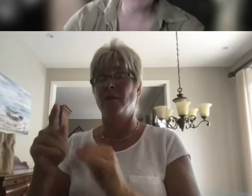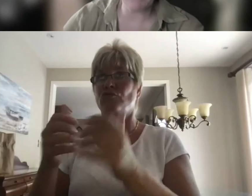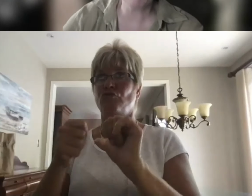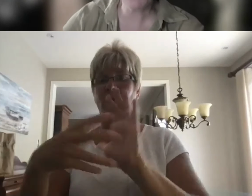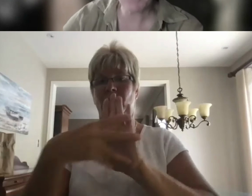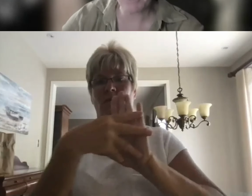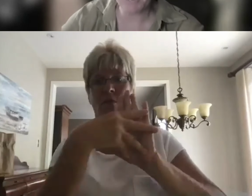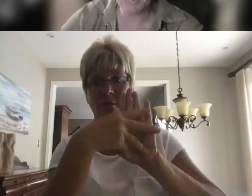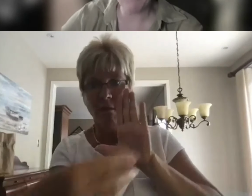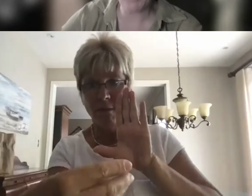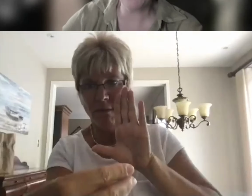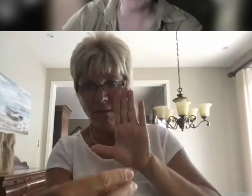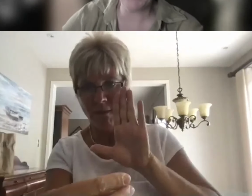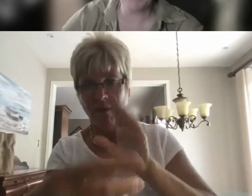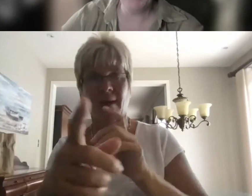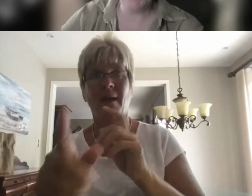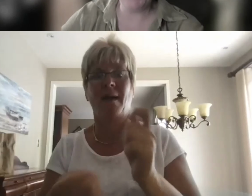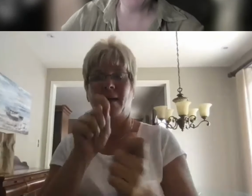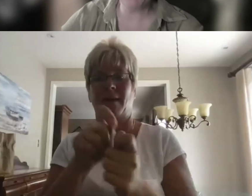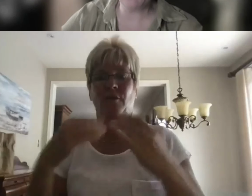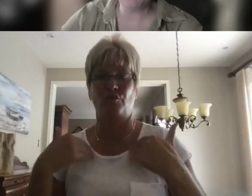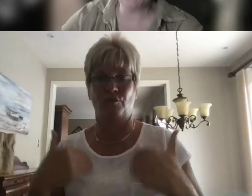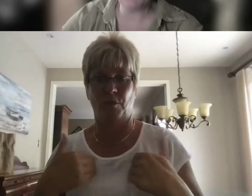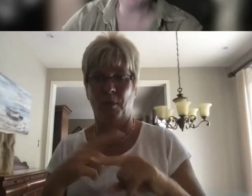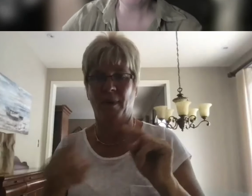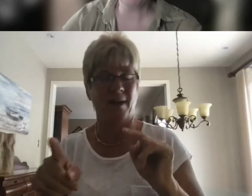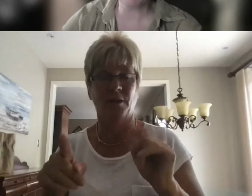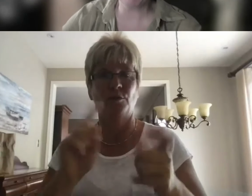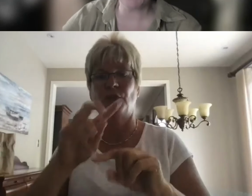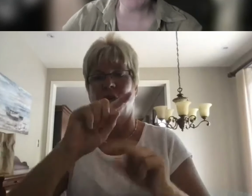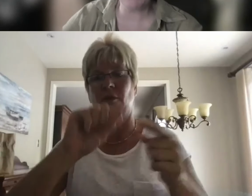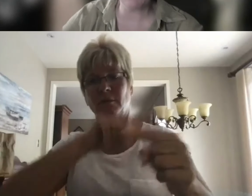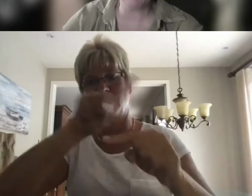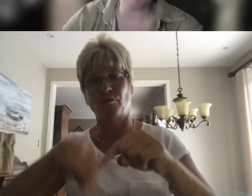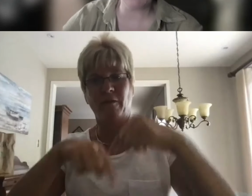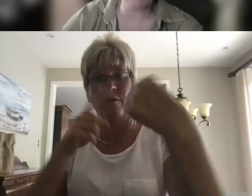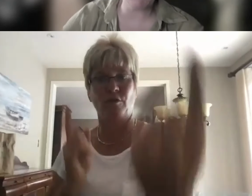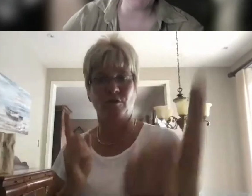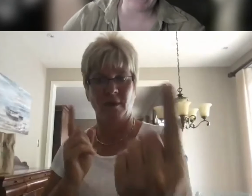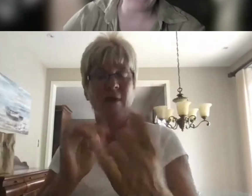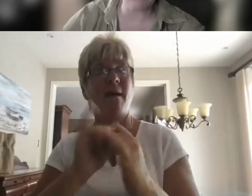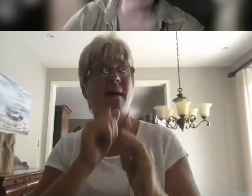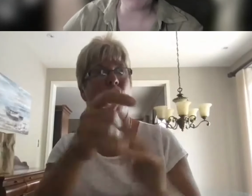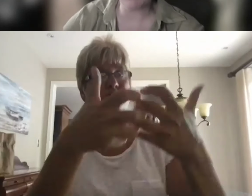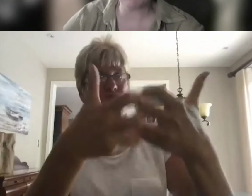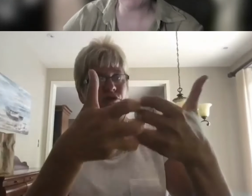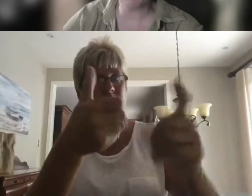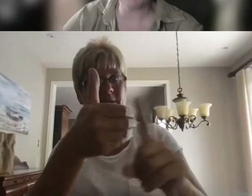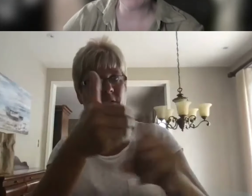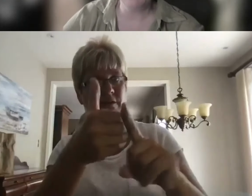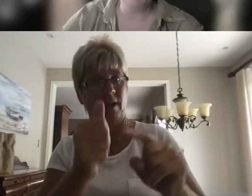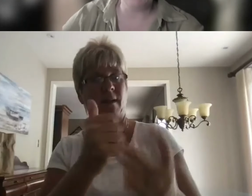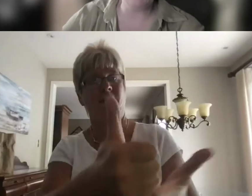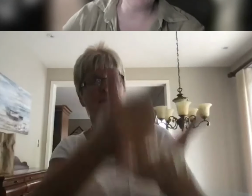Unfortunately, rather than how do we use the machine to do things that we can't do as humans and